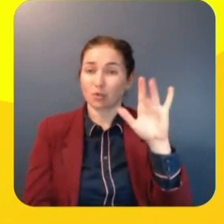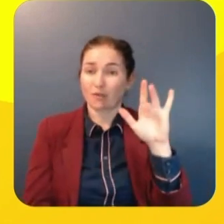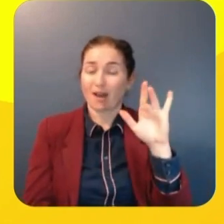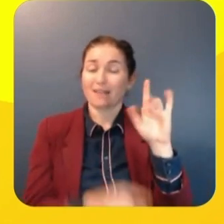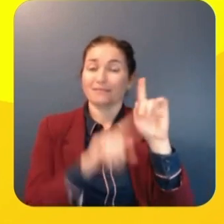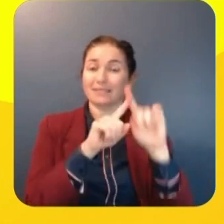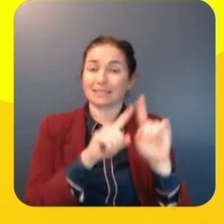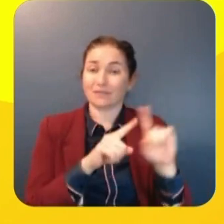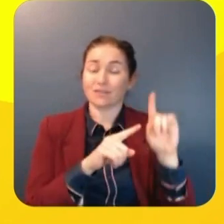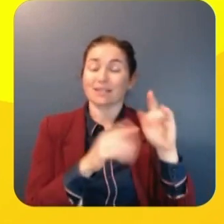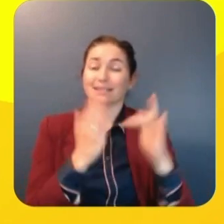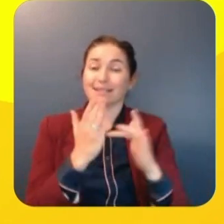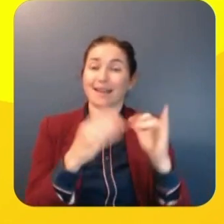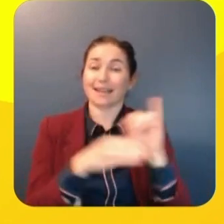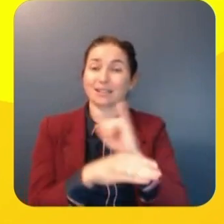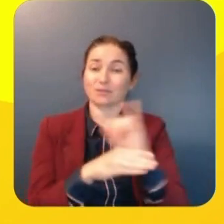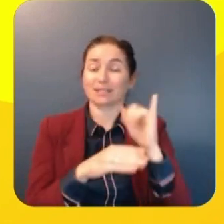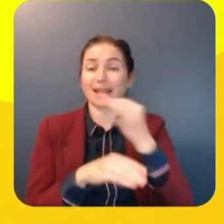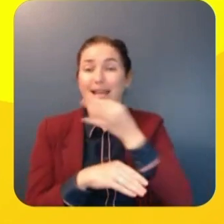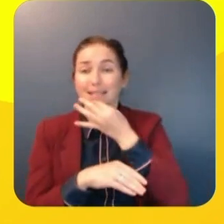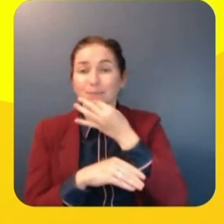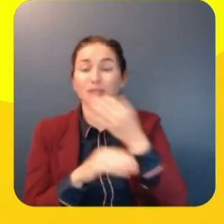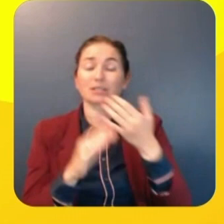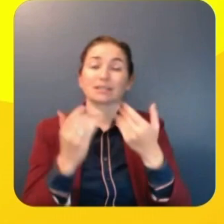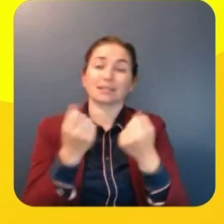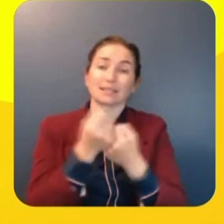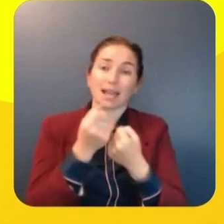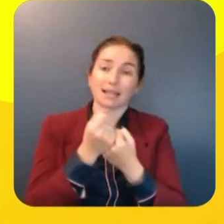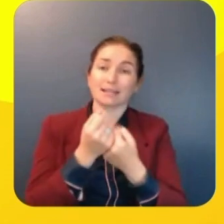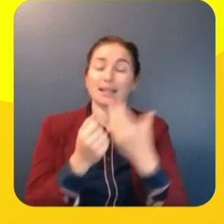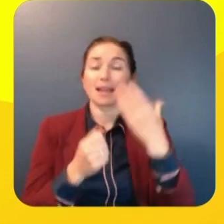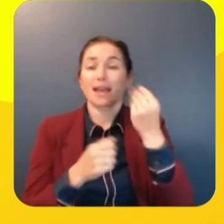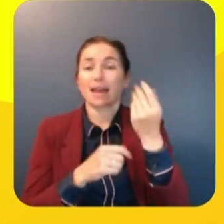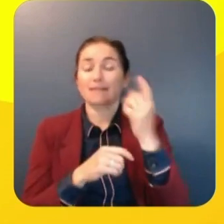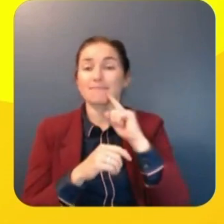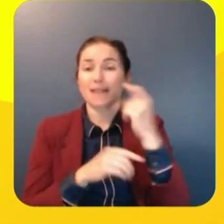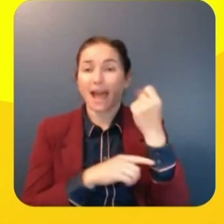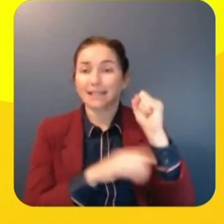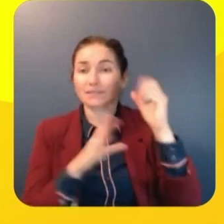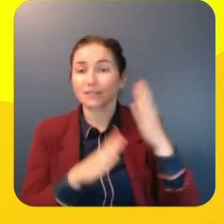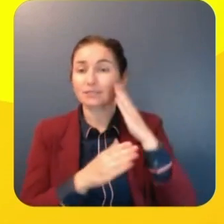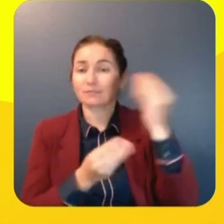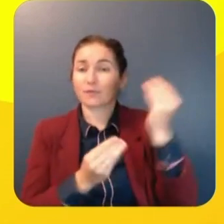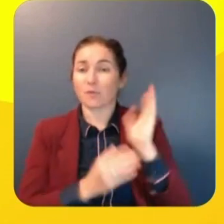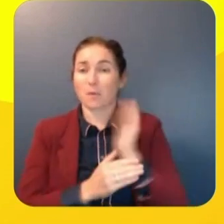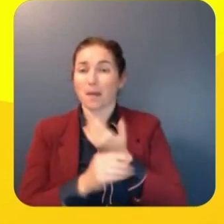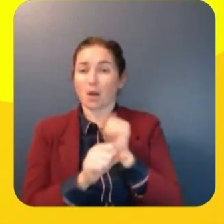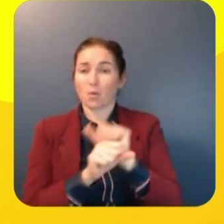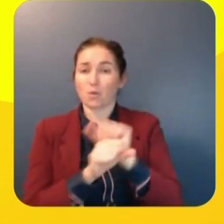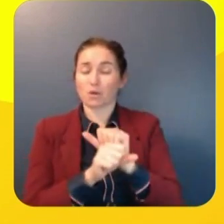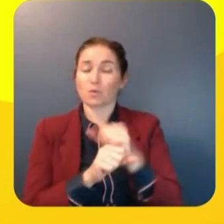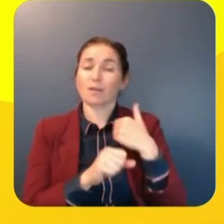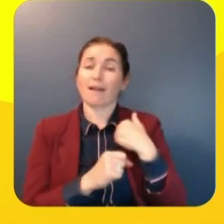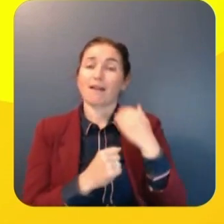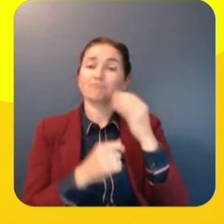community advocates, activists and academics to inform our work. We held individual one on ones with C-suite staff at